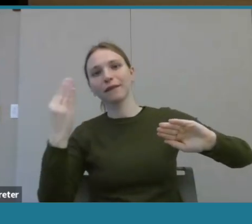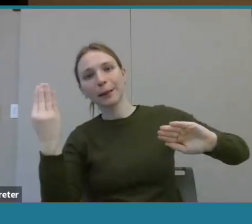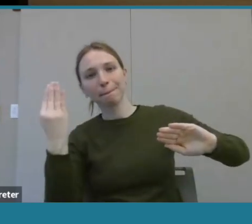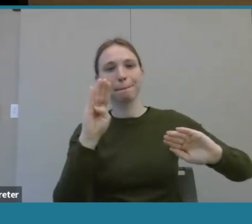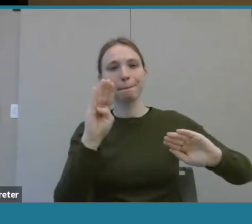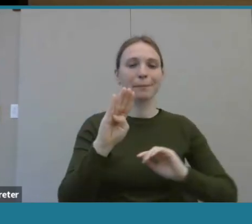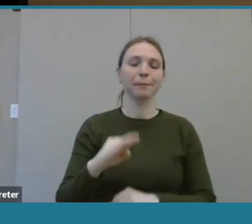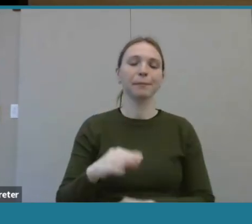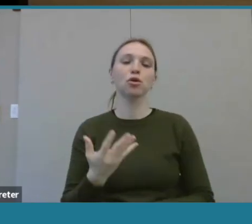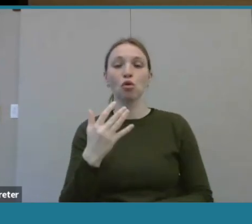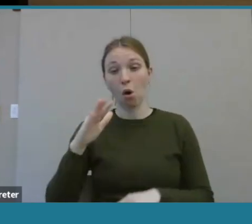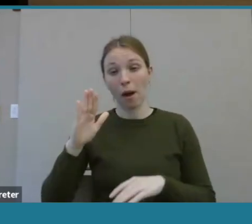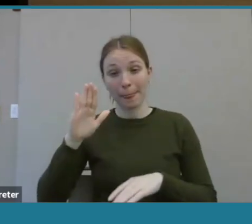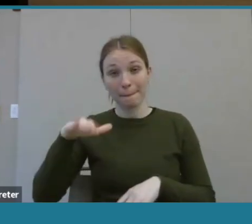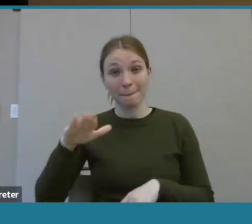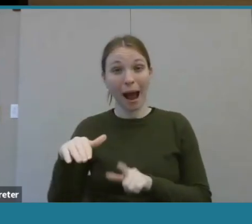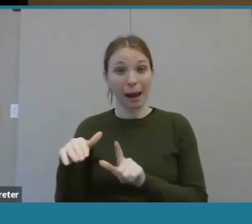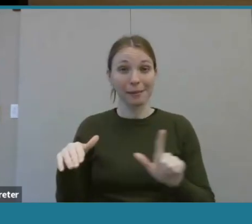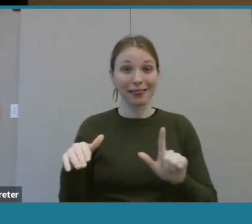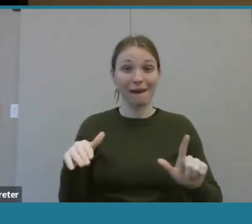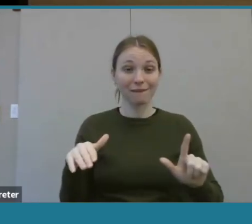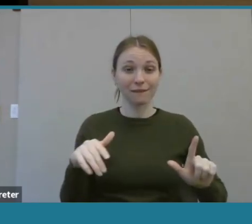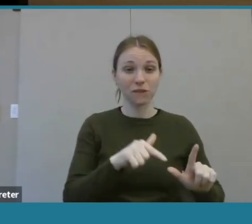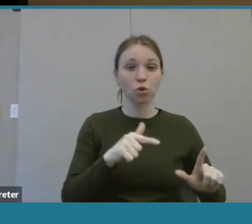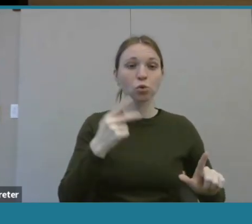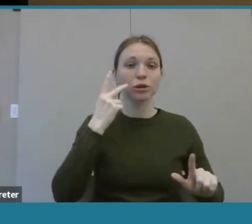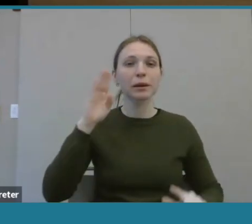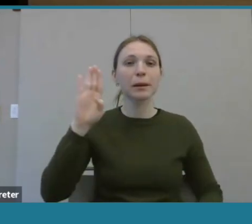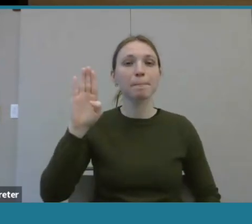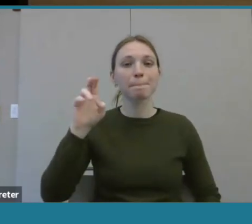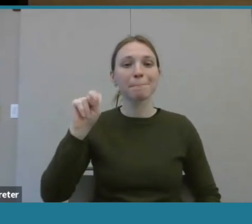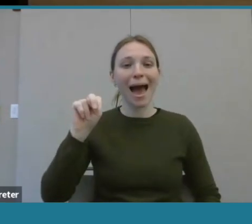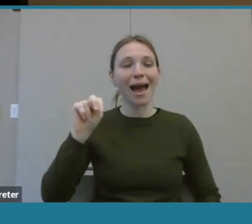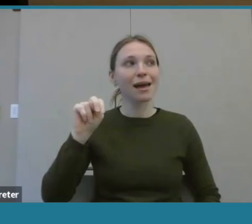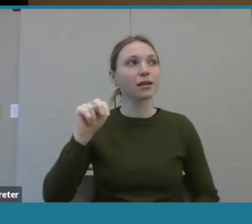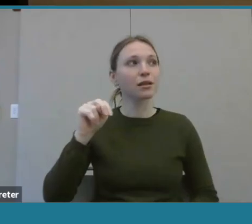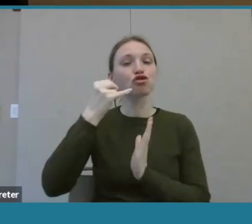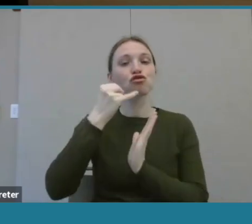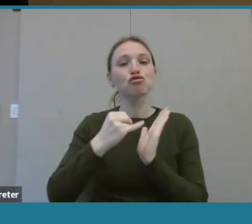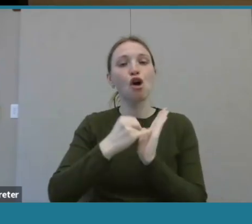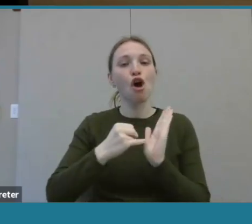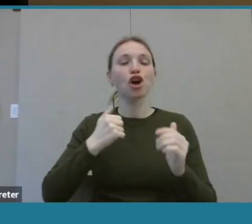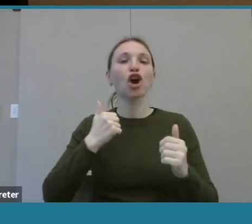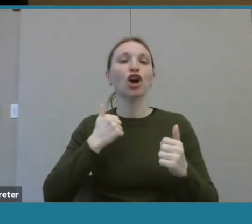So there in the bottom left corner is, um, Ben drawing a gorilla eyeball where the